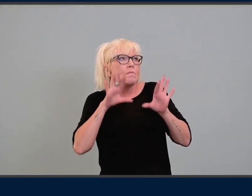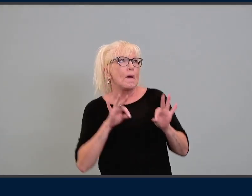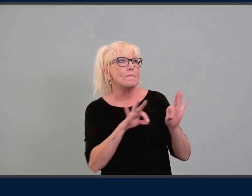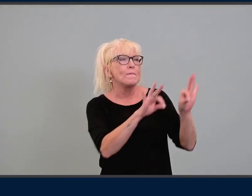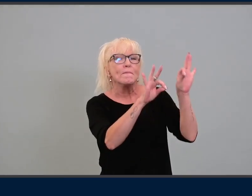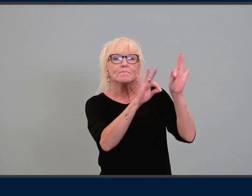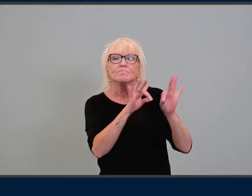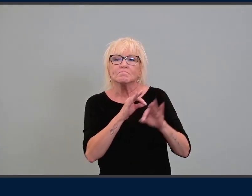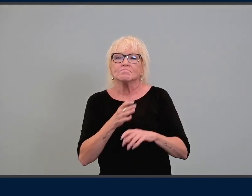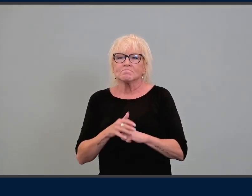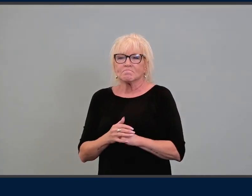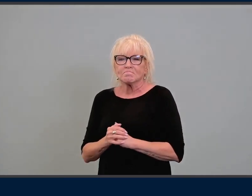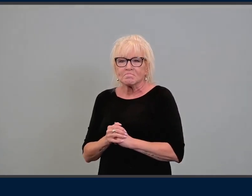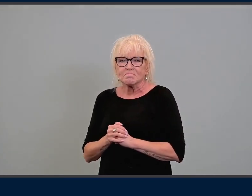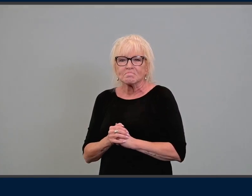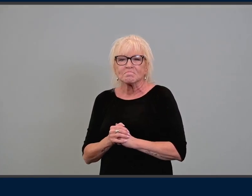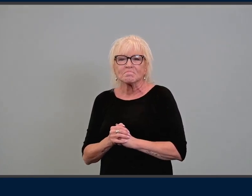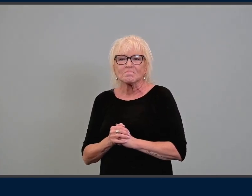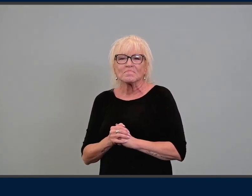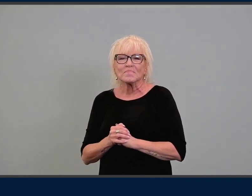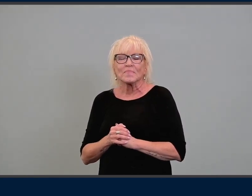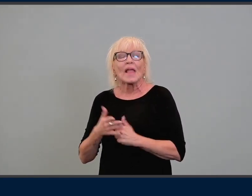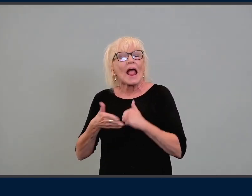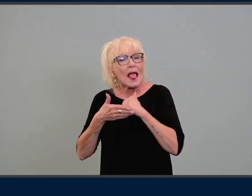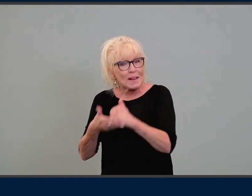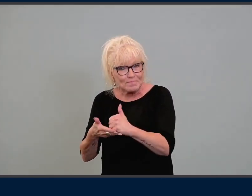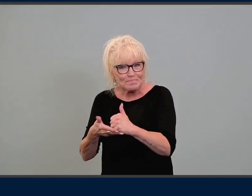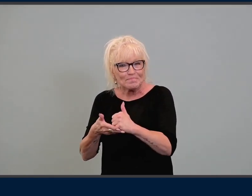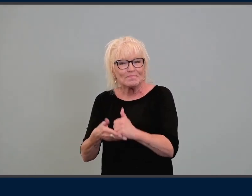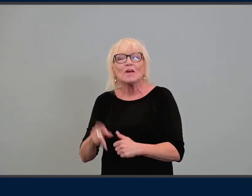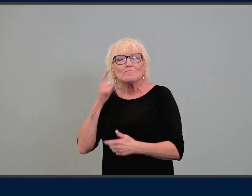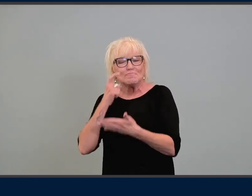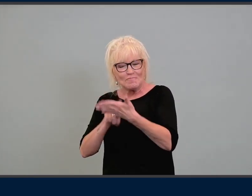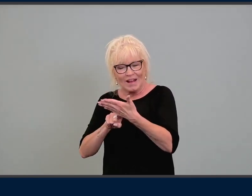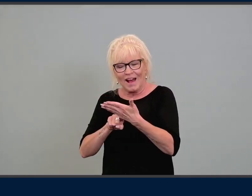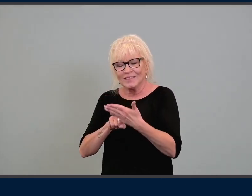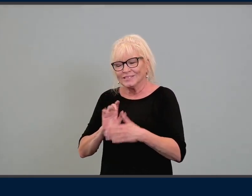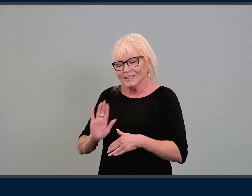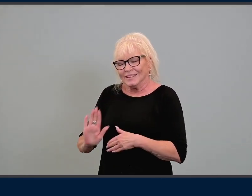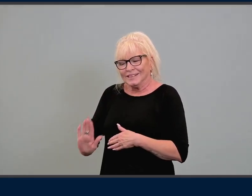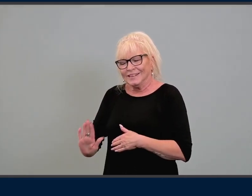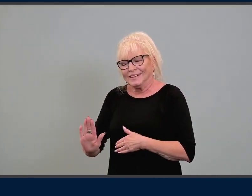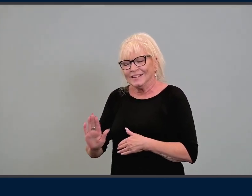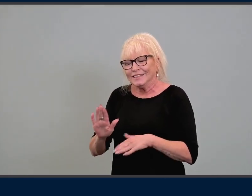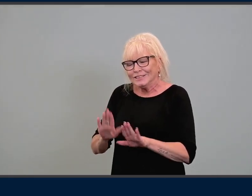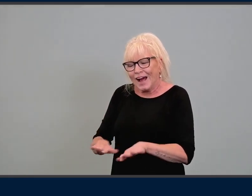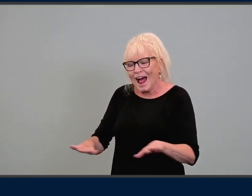those gaps in language so they're able to acquire language more efficiently.